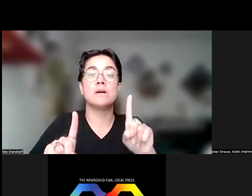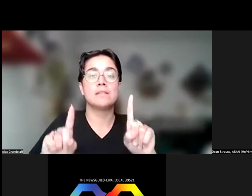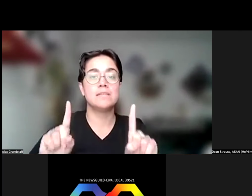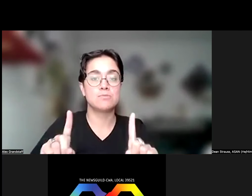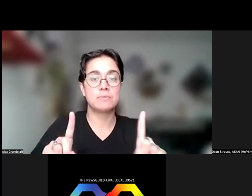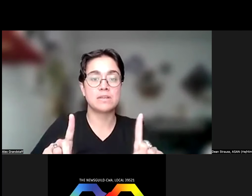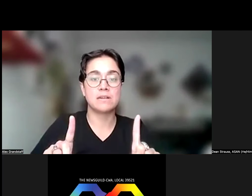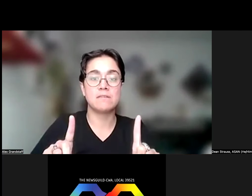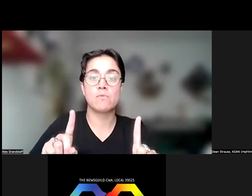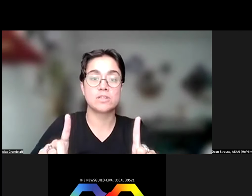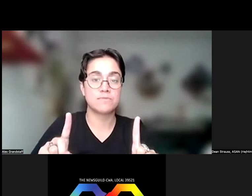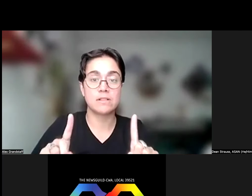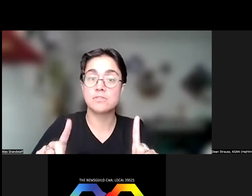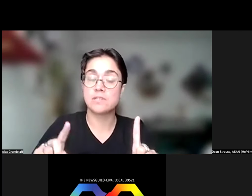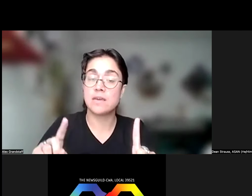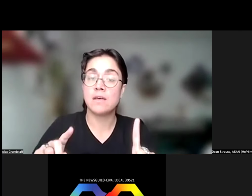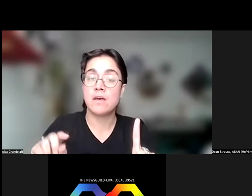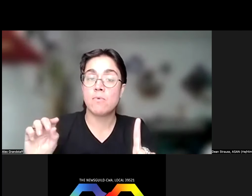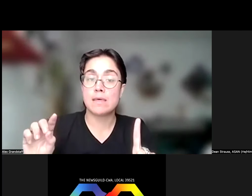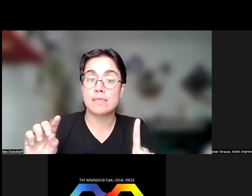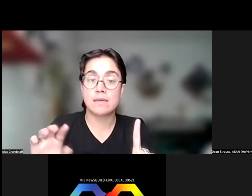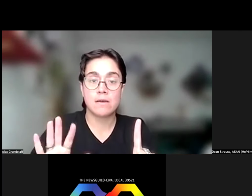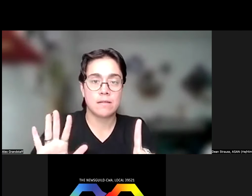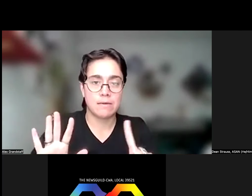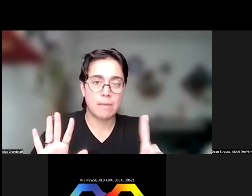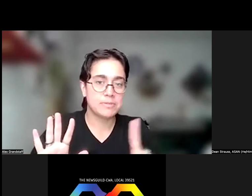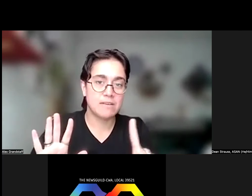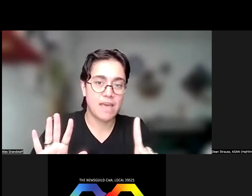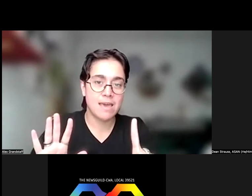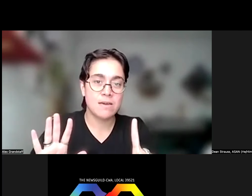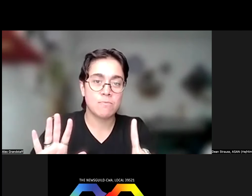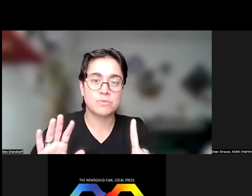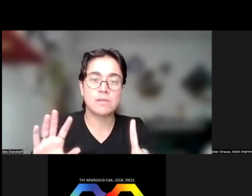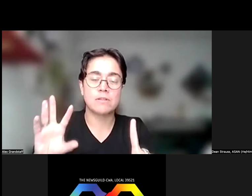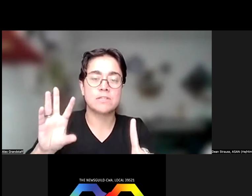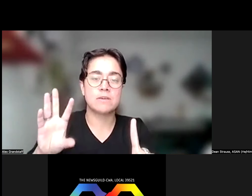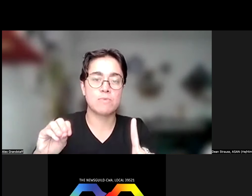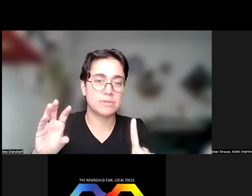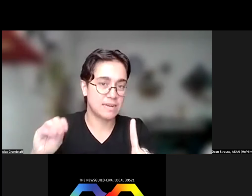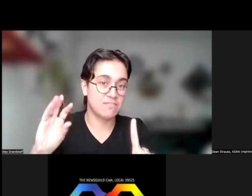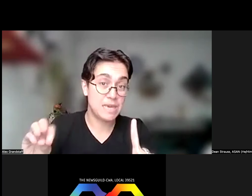Maybe you and your group are not the key people who can convince that representative. Maybe you want to be sideways because you